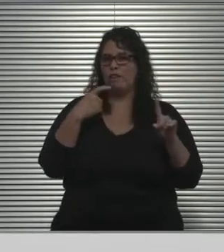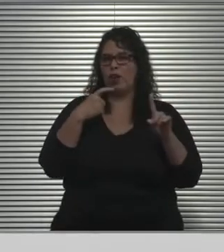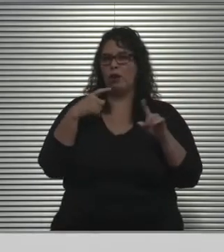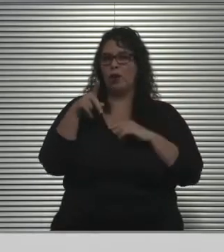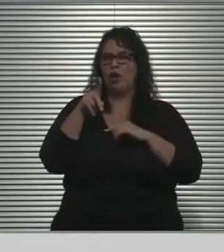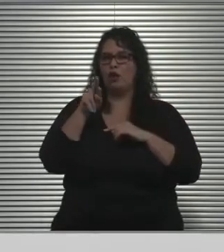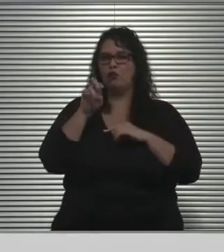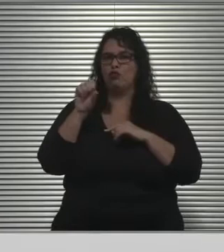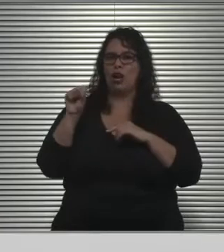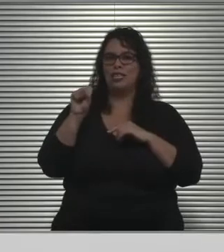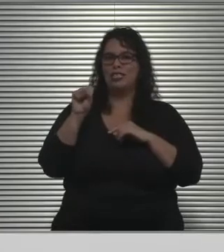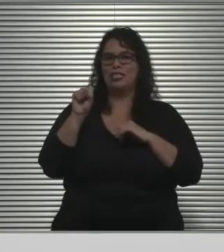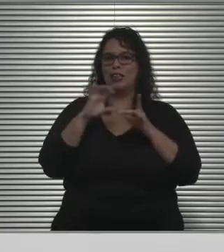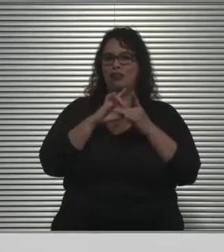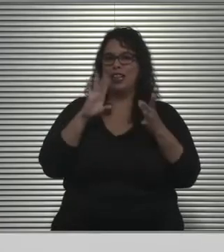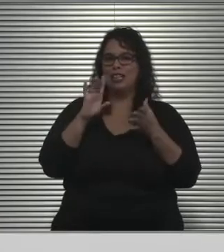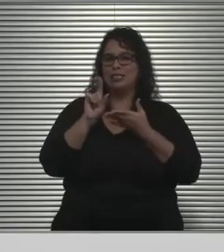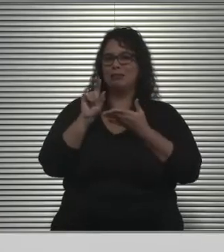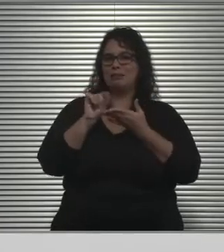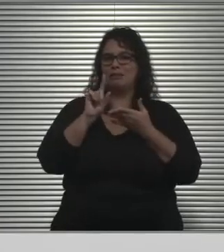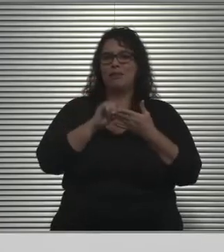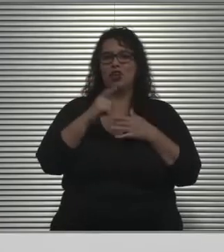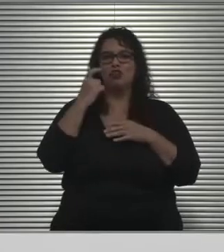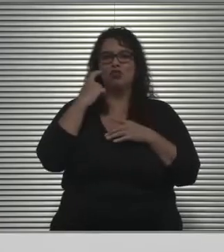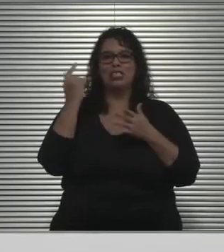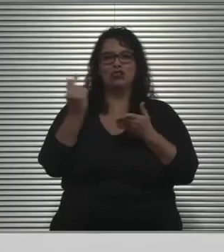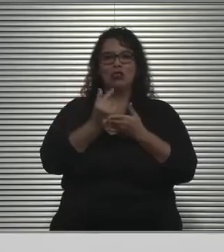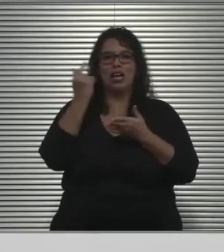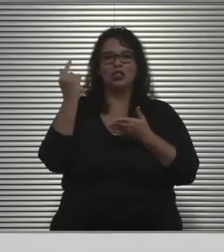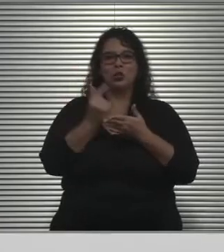or our names in the news about some of our recent graduates and other students